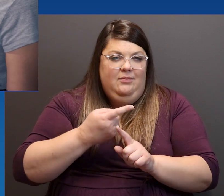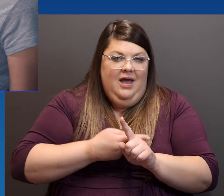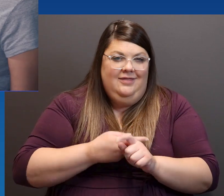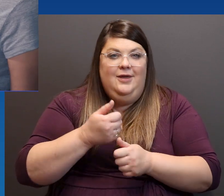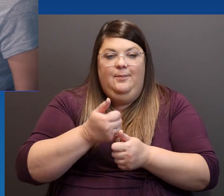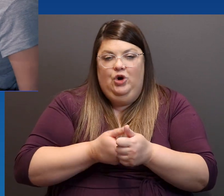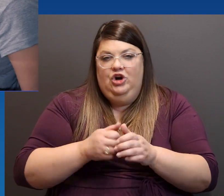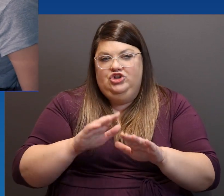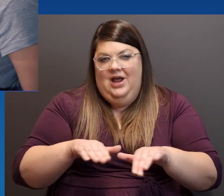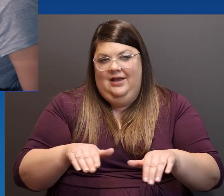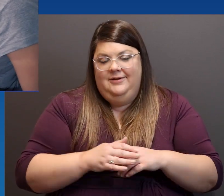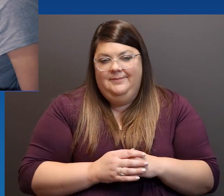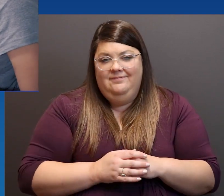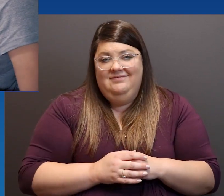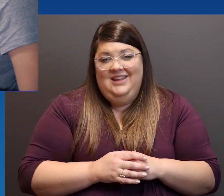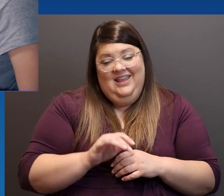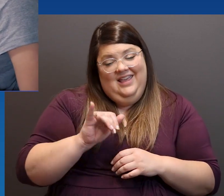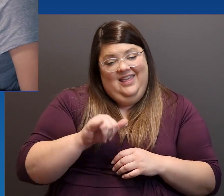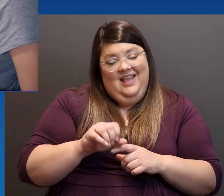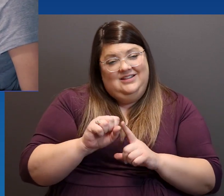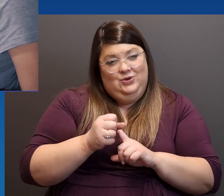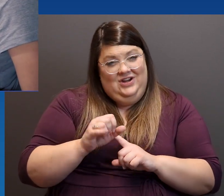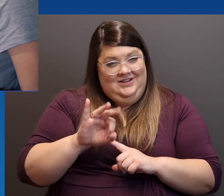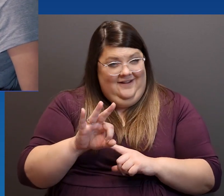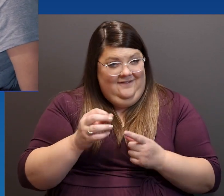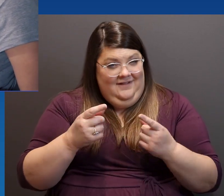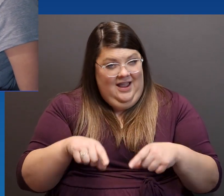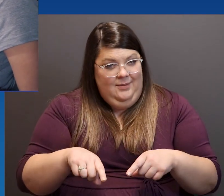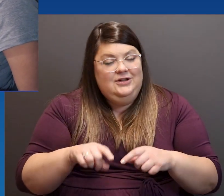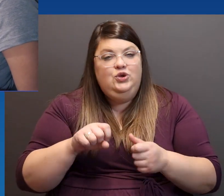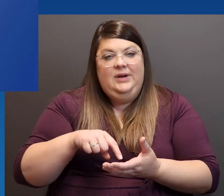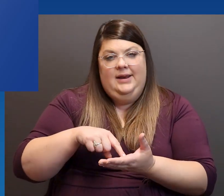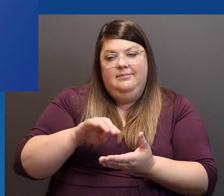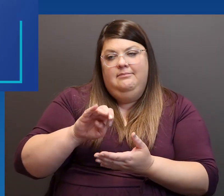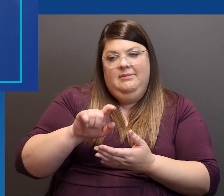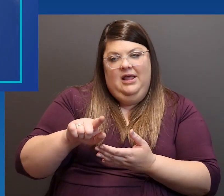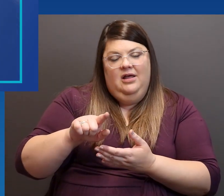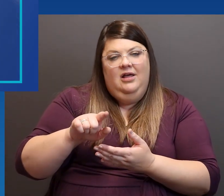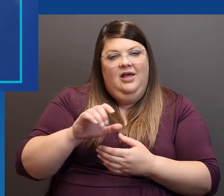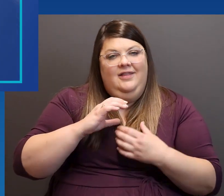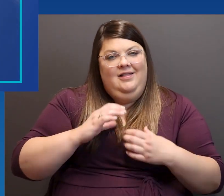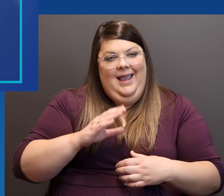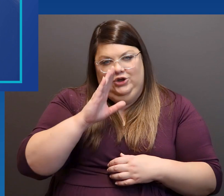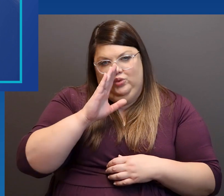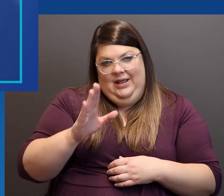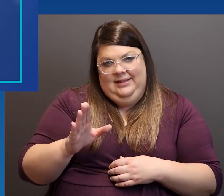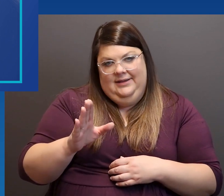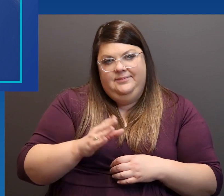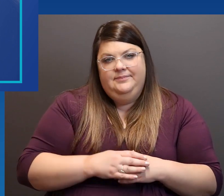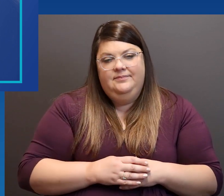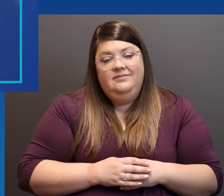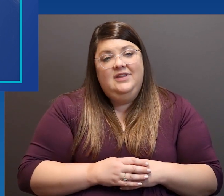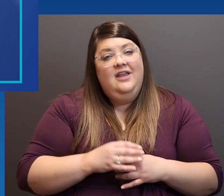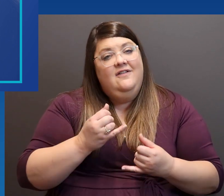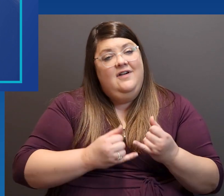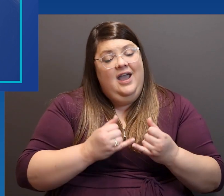In a scenario where this occurs, you may bill the client directly. Finally, Sign-In/Sign-Out form records